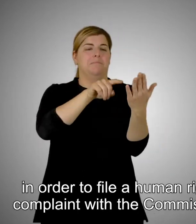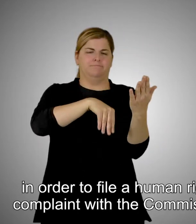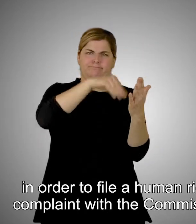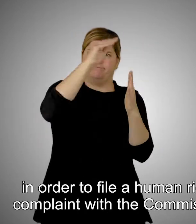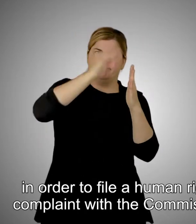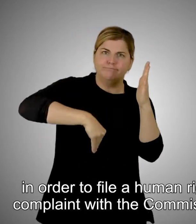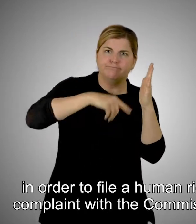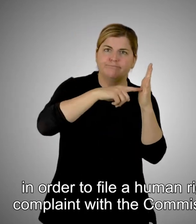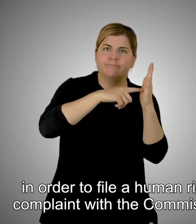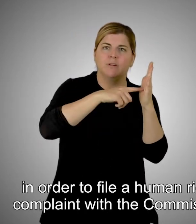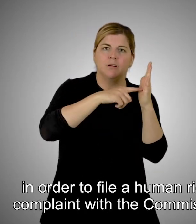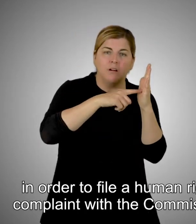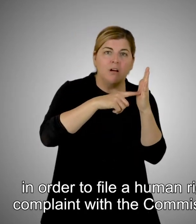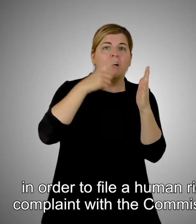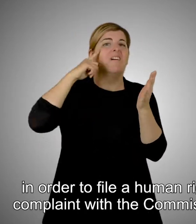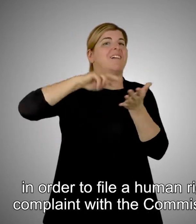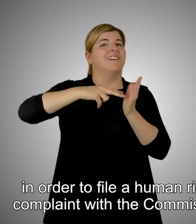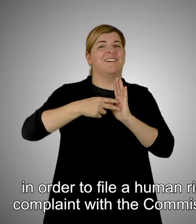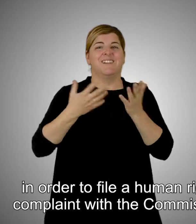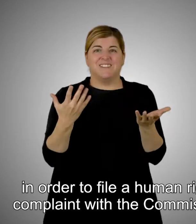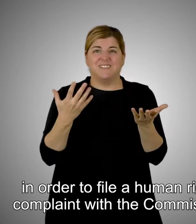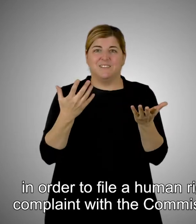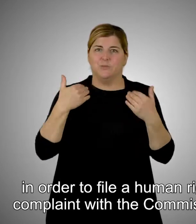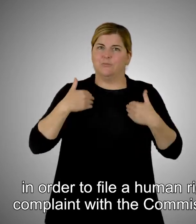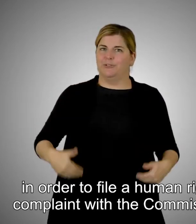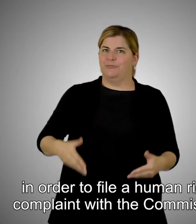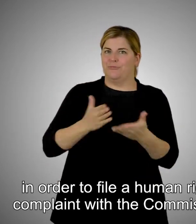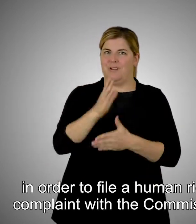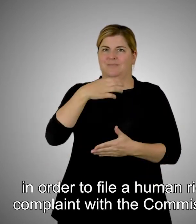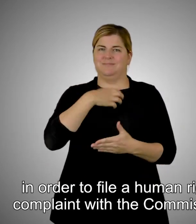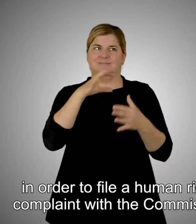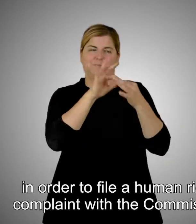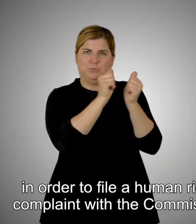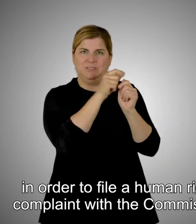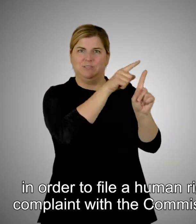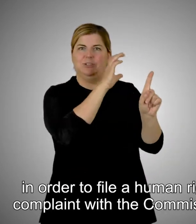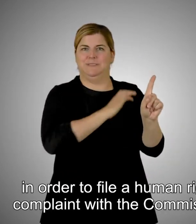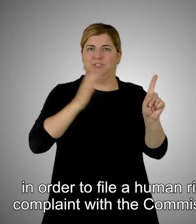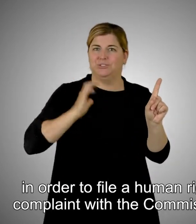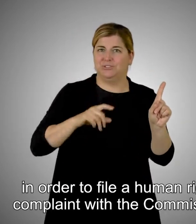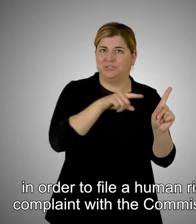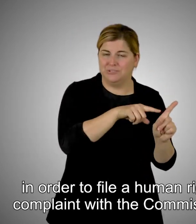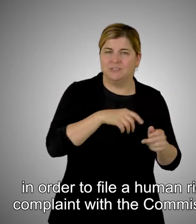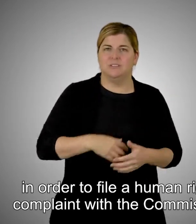in order to file a human rights complaint with the Commission.